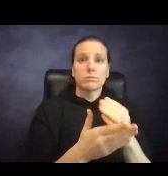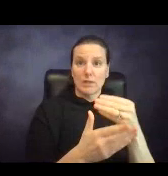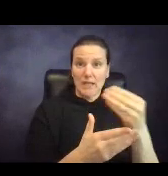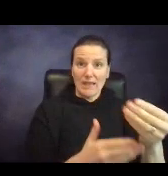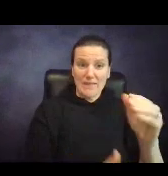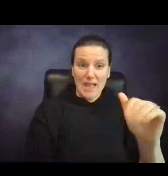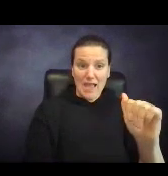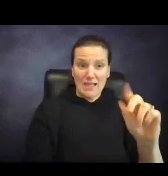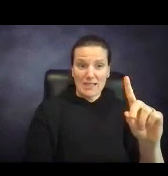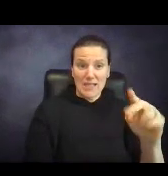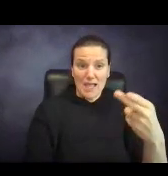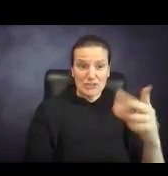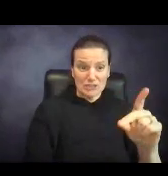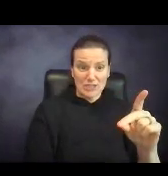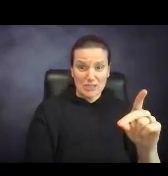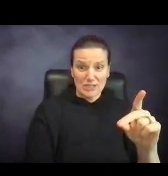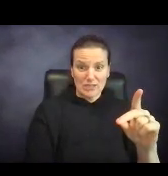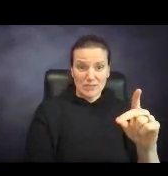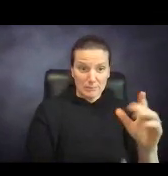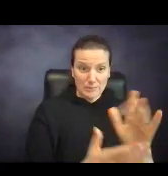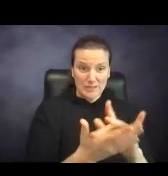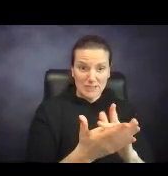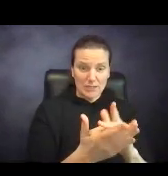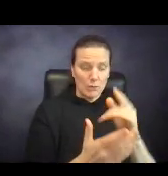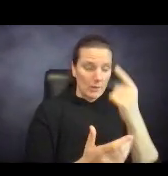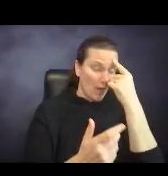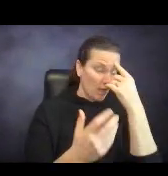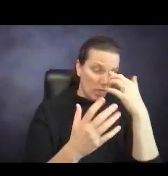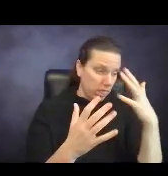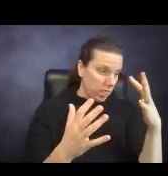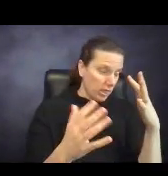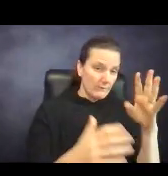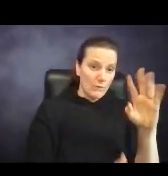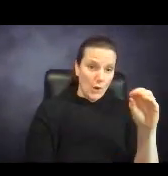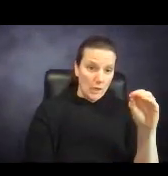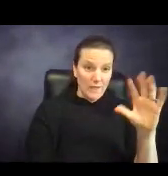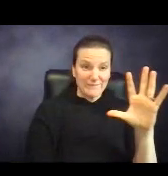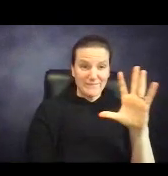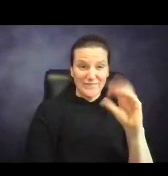because your brain starts, especially this point in our lives, like in your forties and fifties, you've like kind of figured your stuff out.